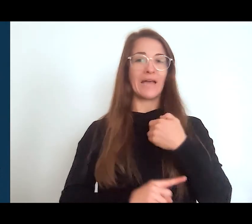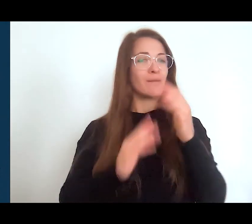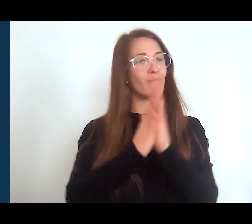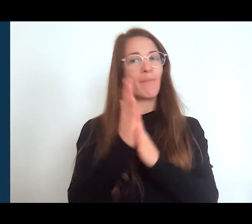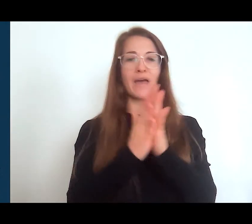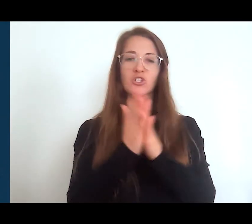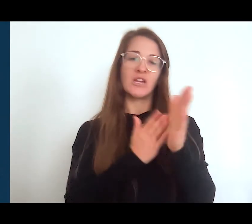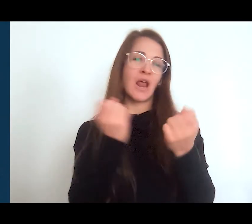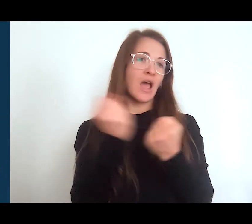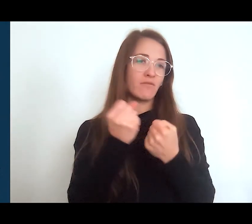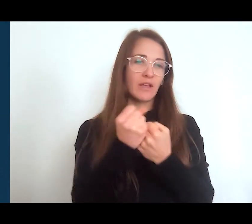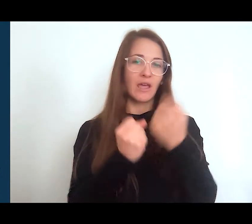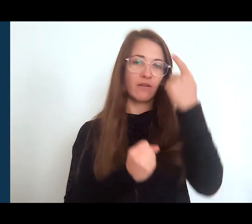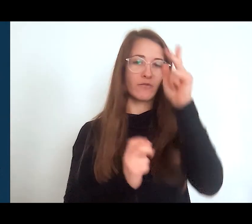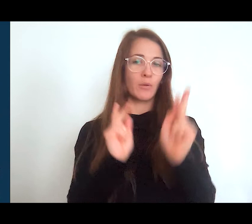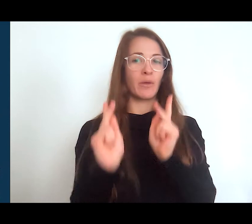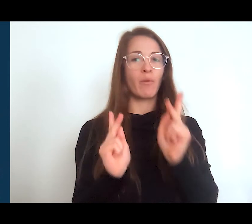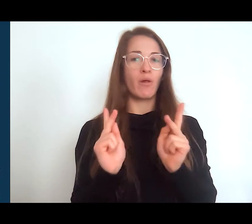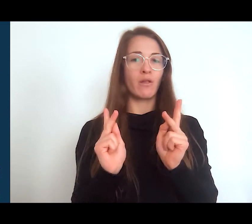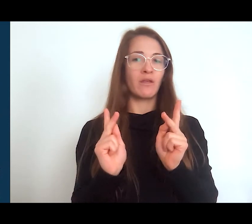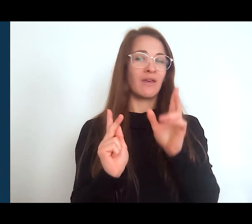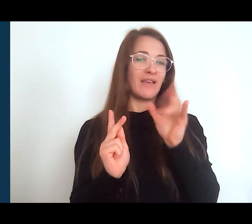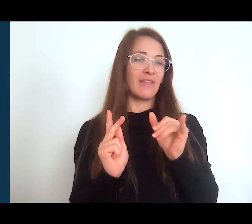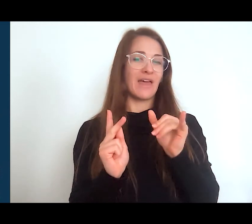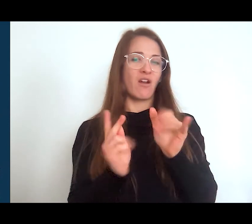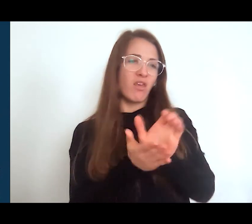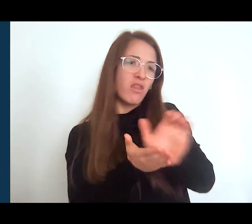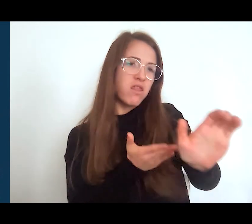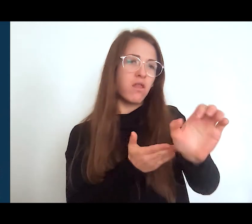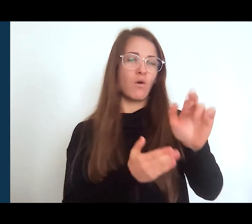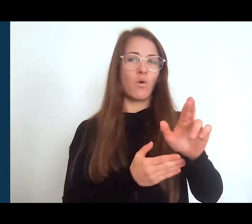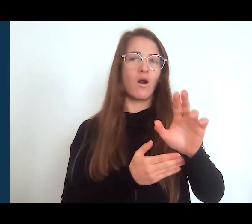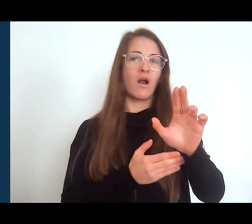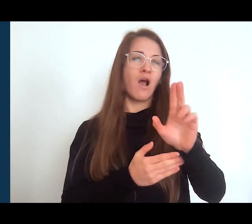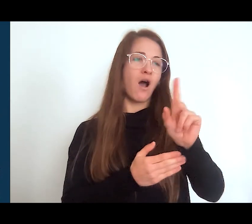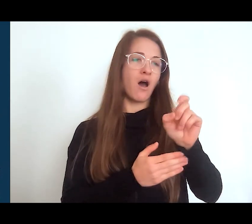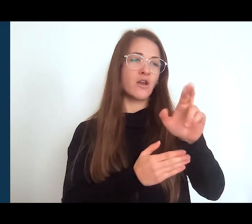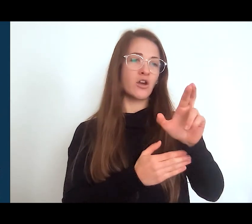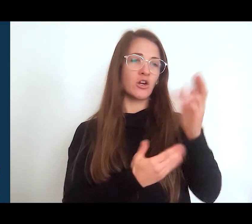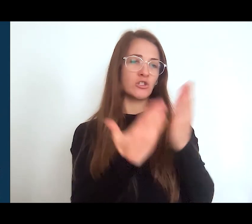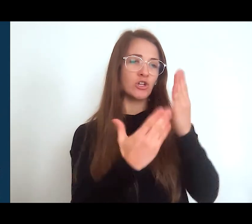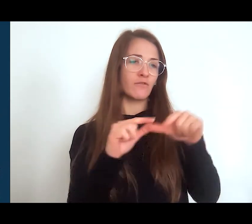I HAVE ALWAYS HAD A PASSION TO ADVOCATE FOR THOSE THAT ARE